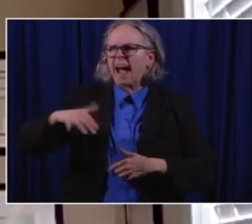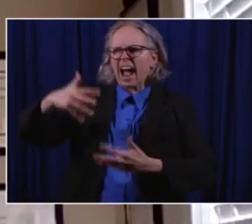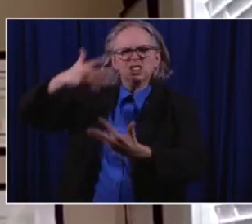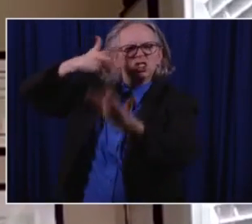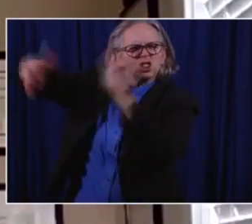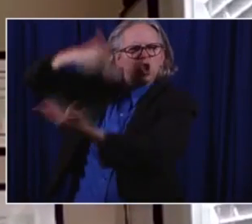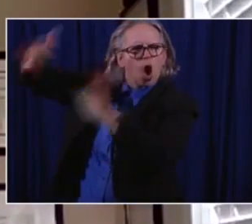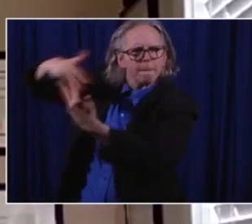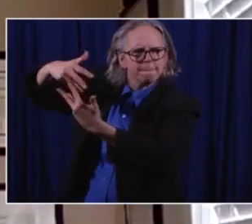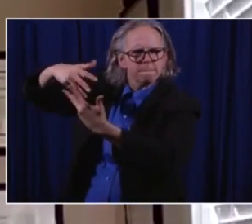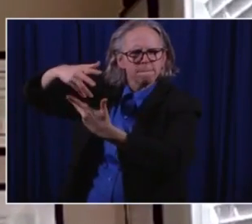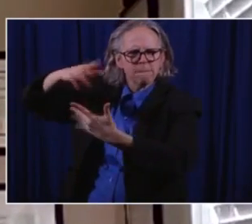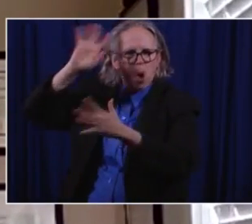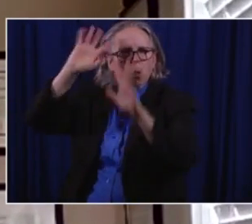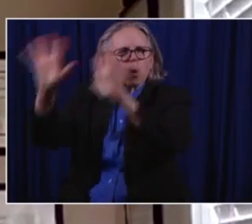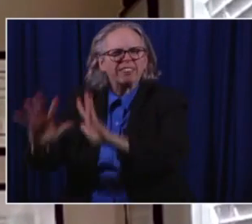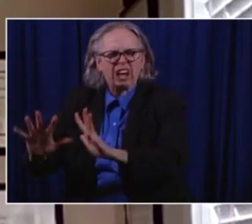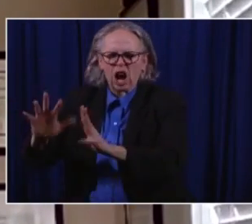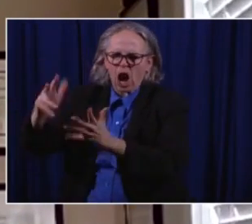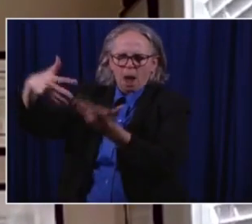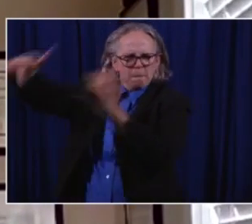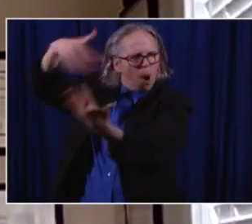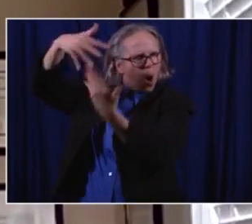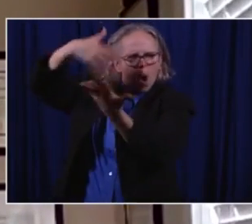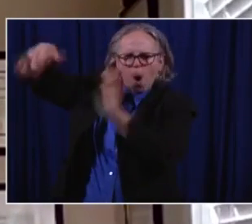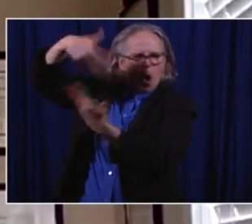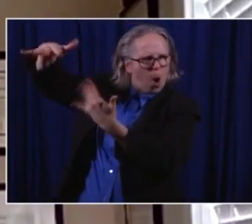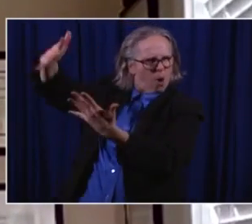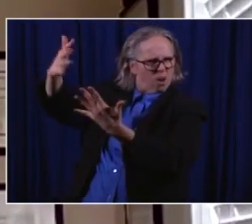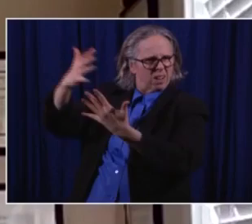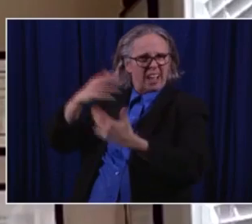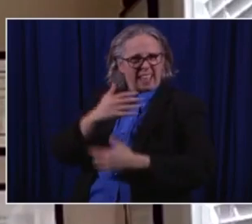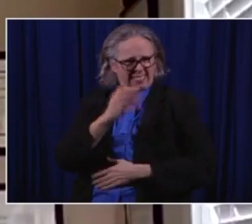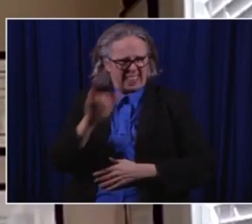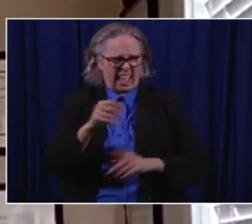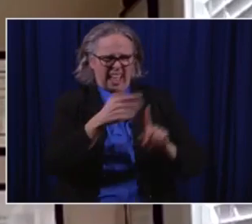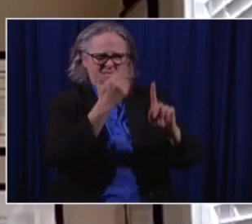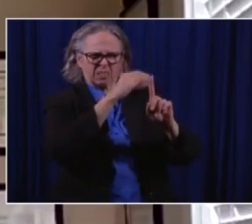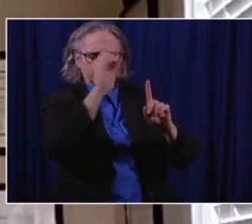15% have been described by some people is the equivalent of